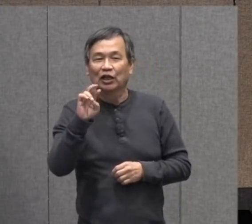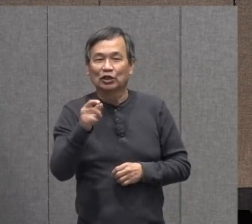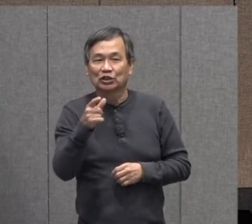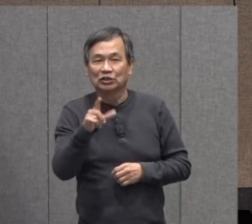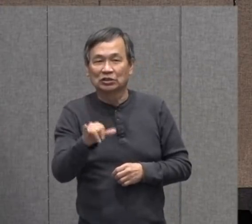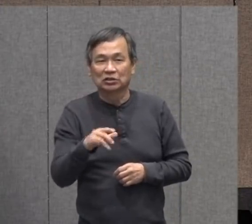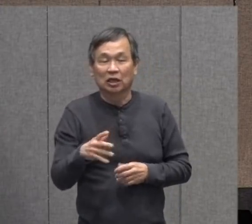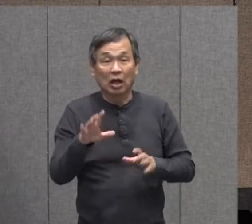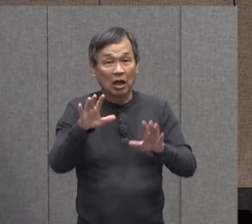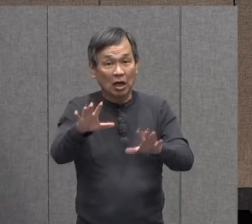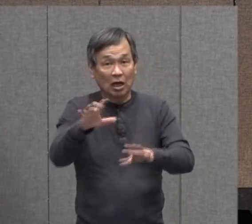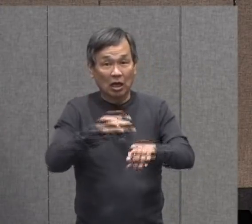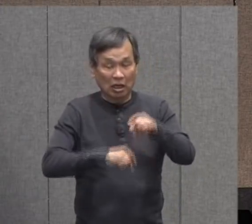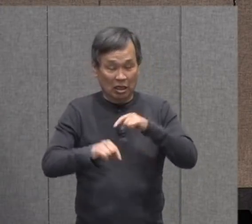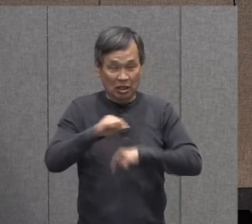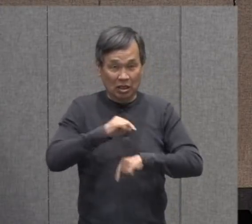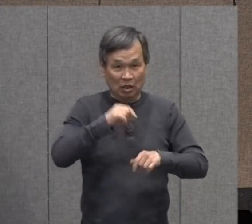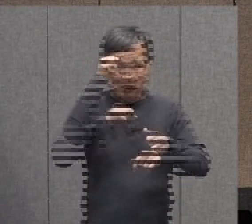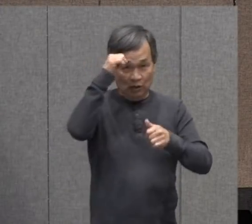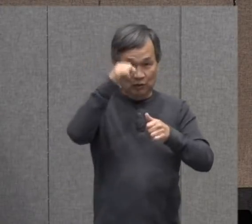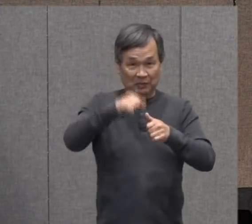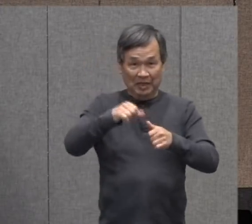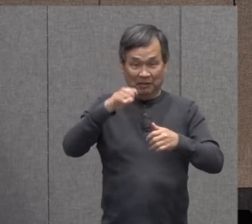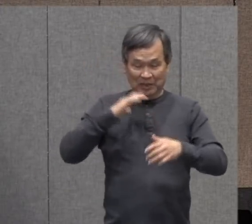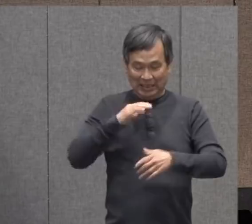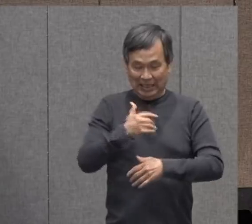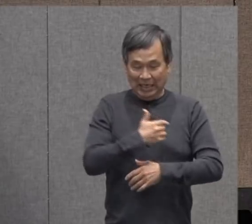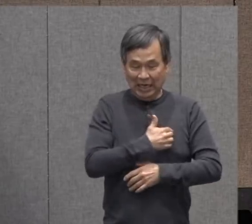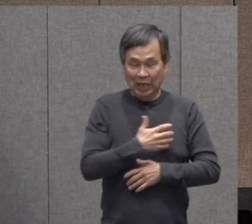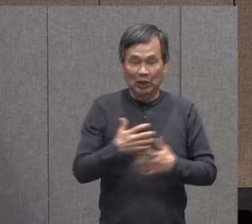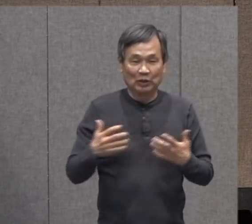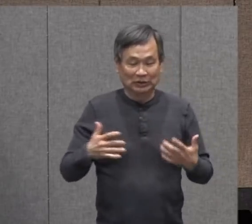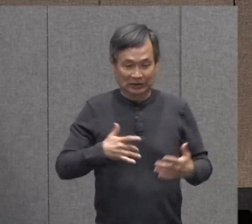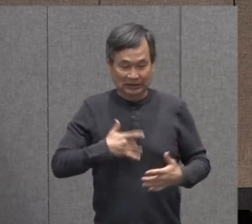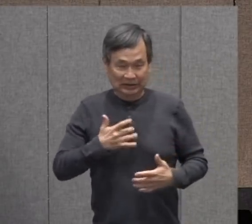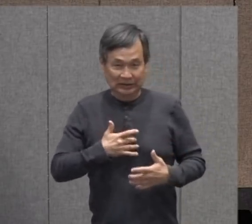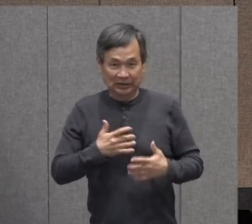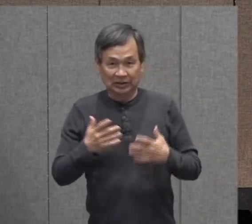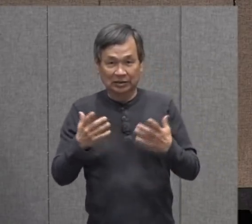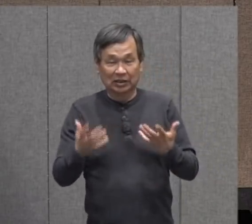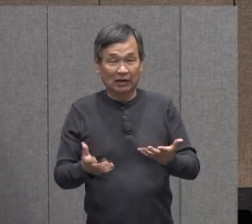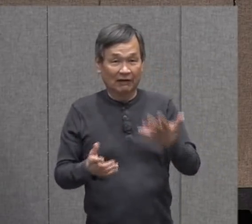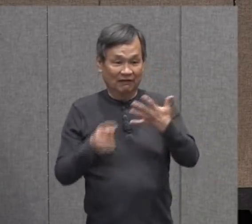of our senses to get them ready for our lesson today. So, our five senses,